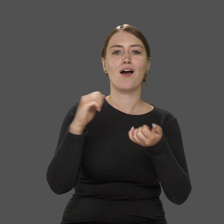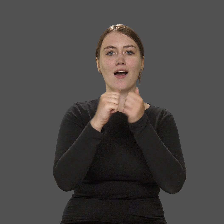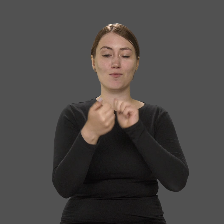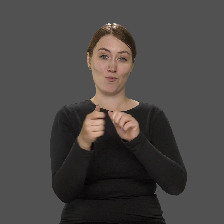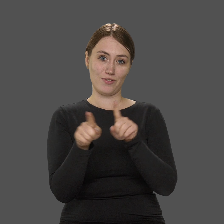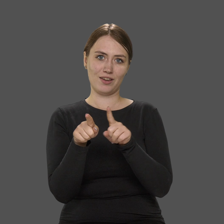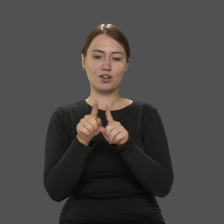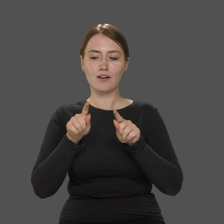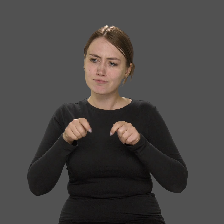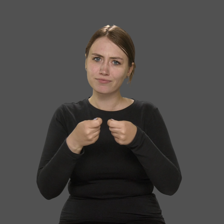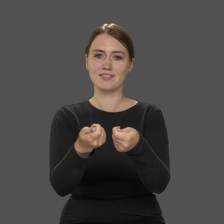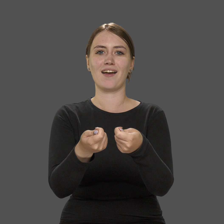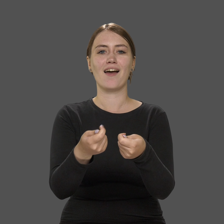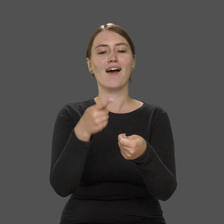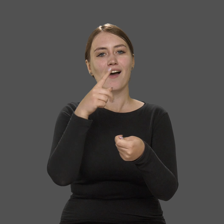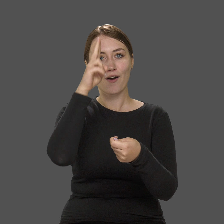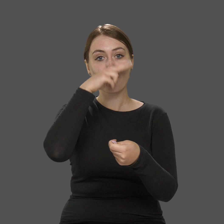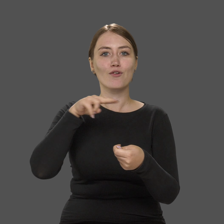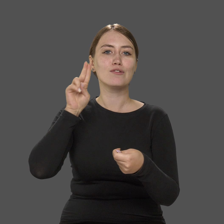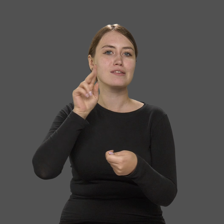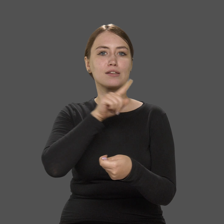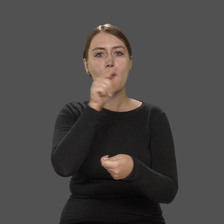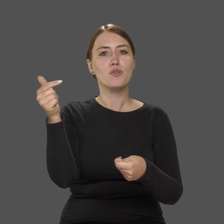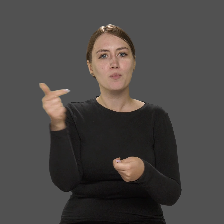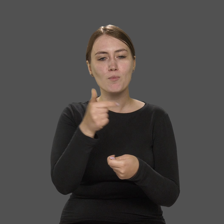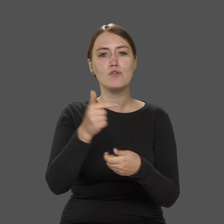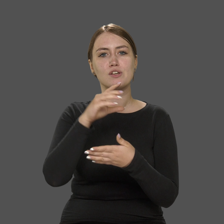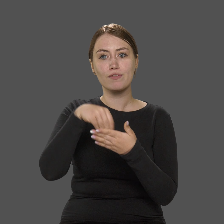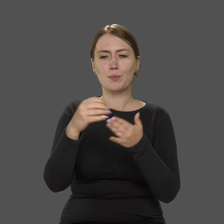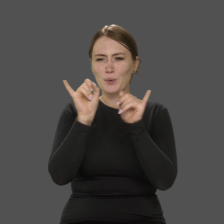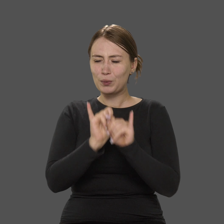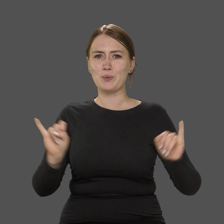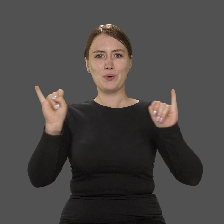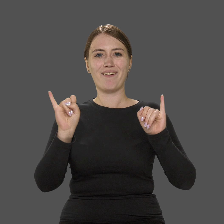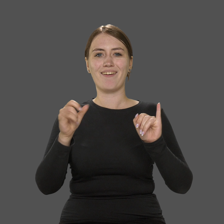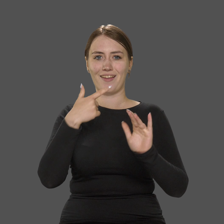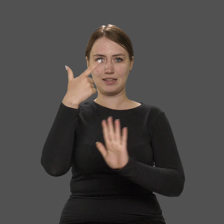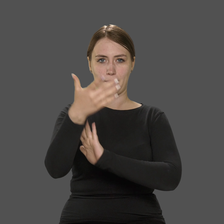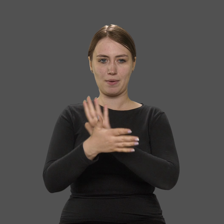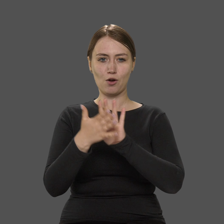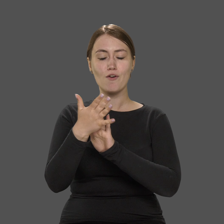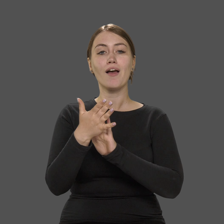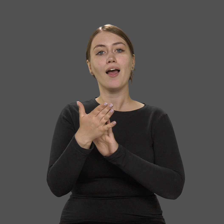and encourage parents to forcefully avoid signing